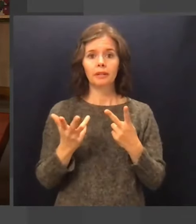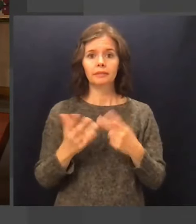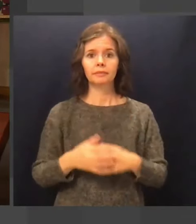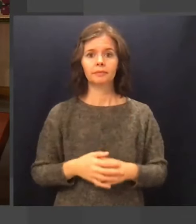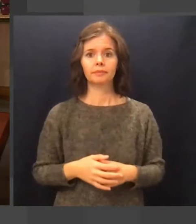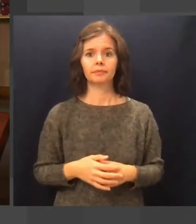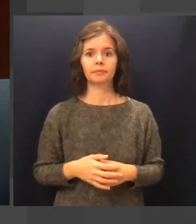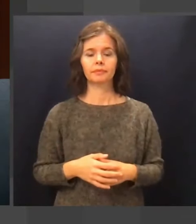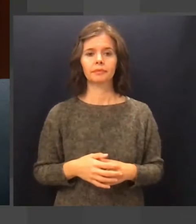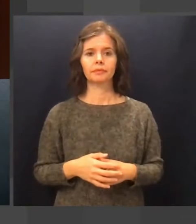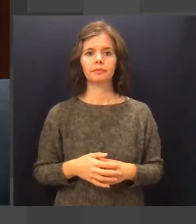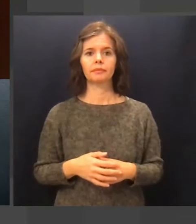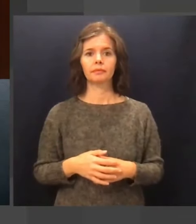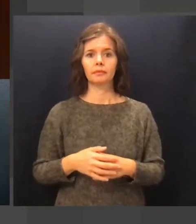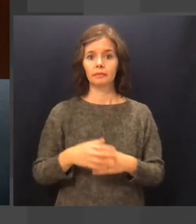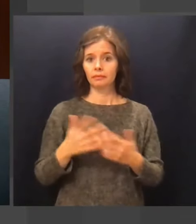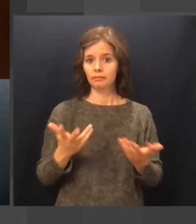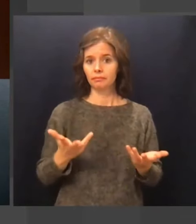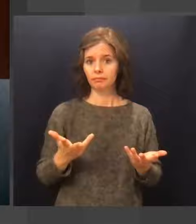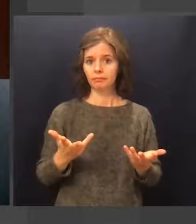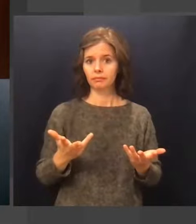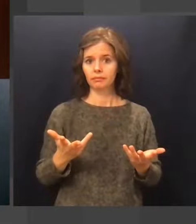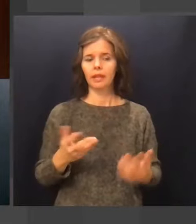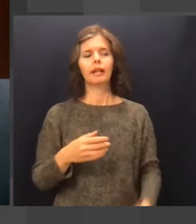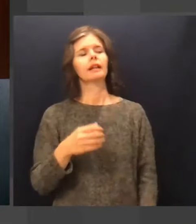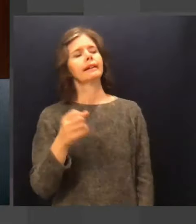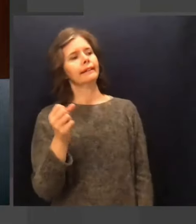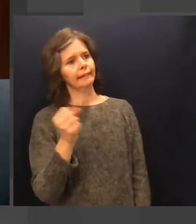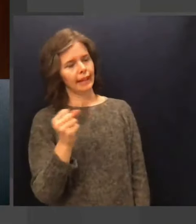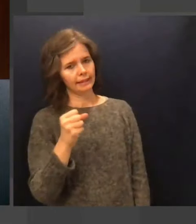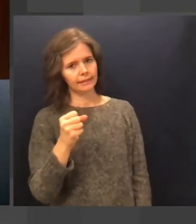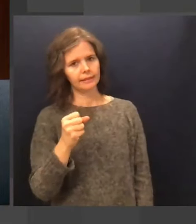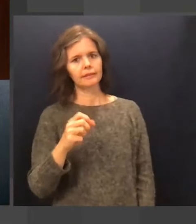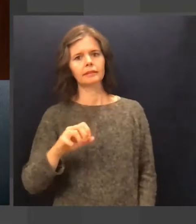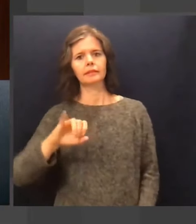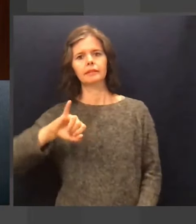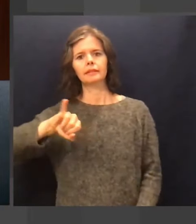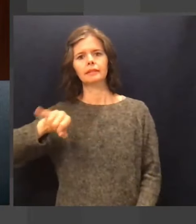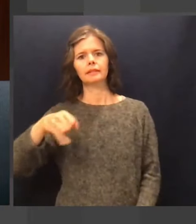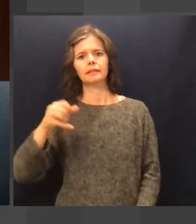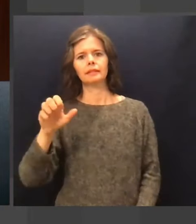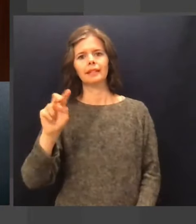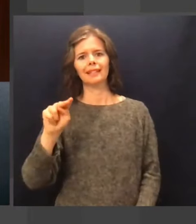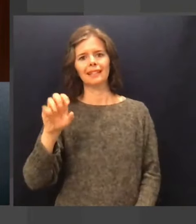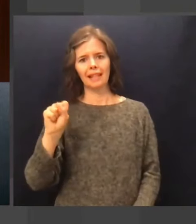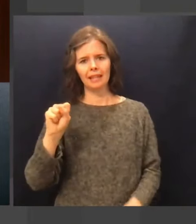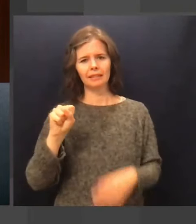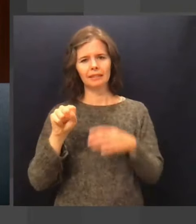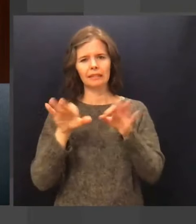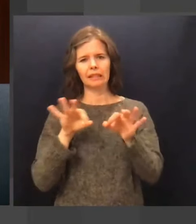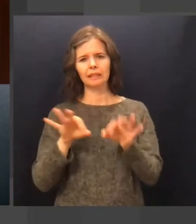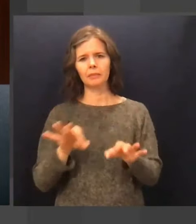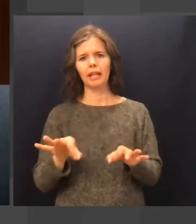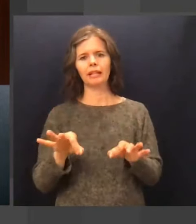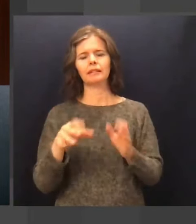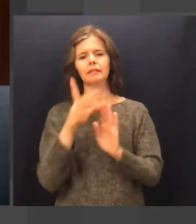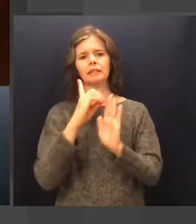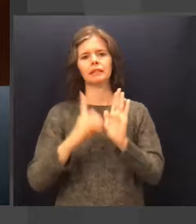WILL BE ABLE TO CRAFT WITH IT. YEAH. SO JENS TALKED A BIT BEFORE